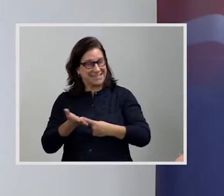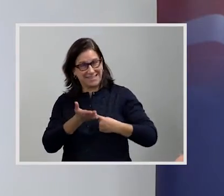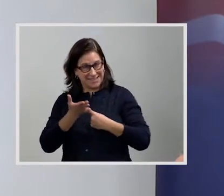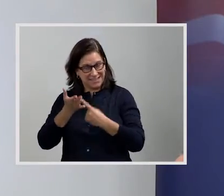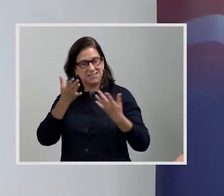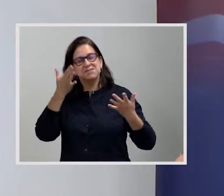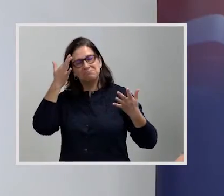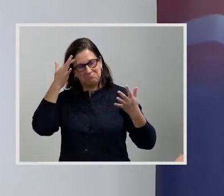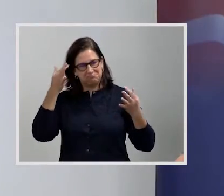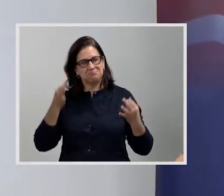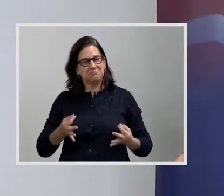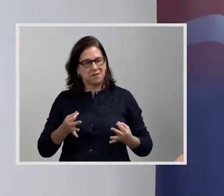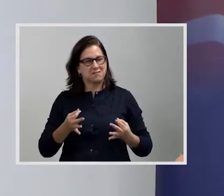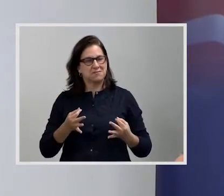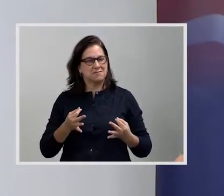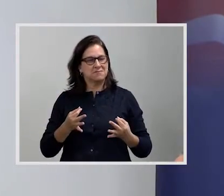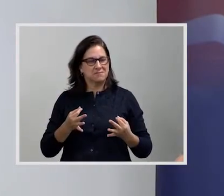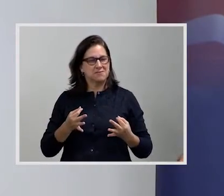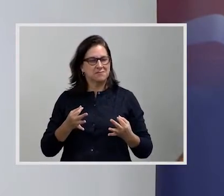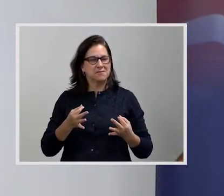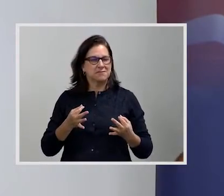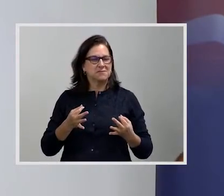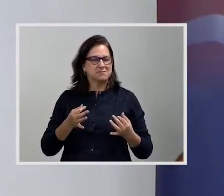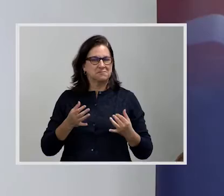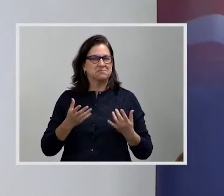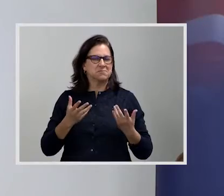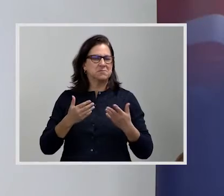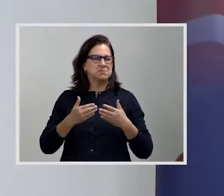SHARED AT THE TABLE WITH 40% GOING TO EDUCATION.